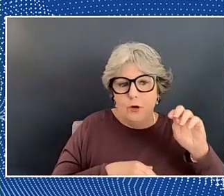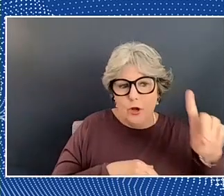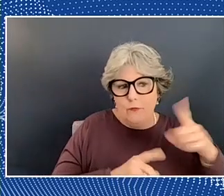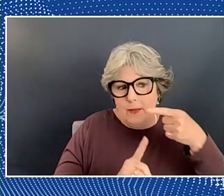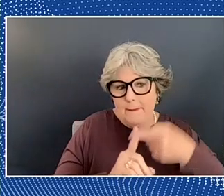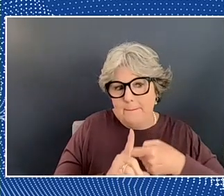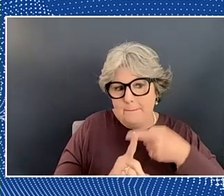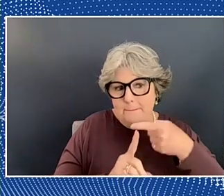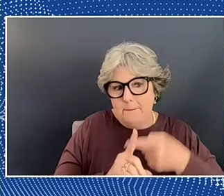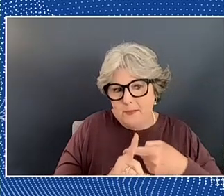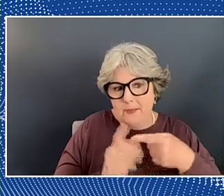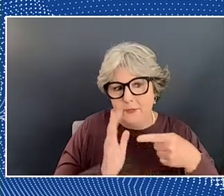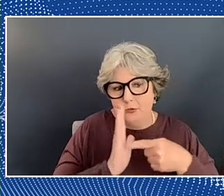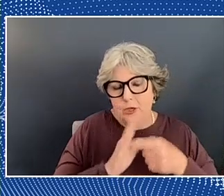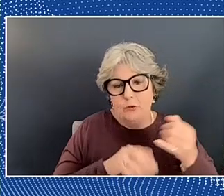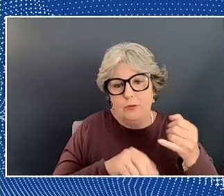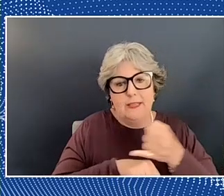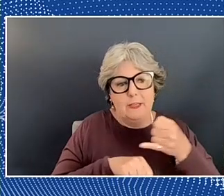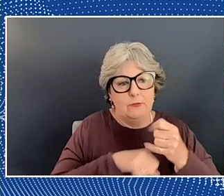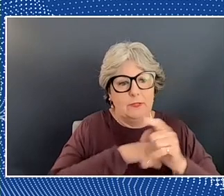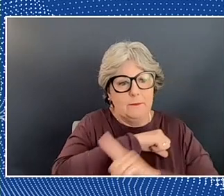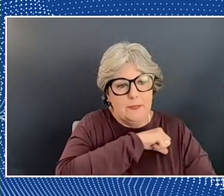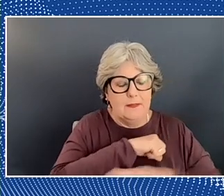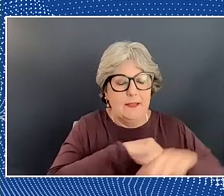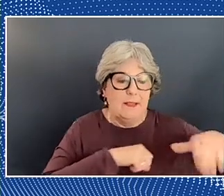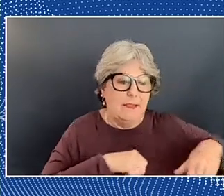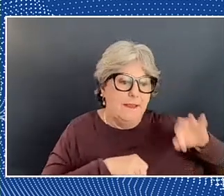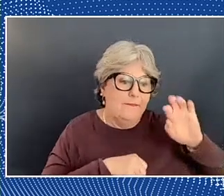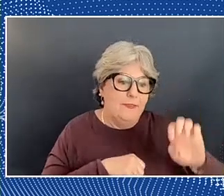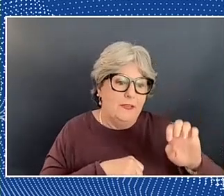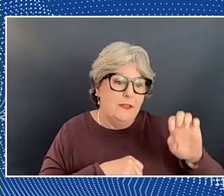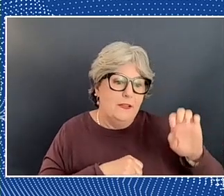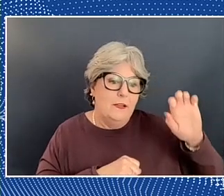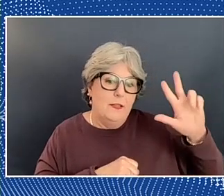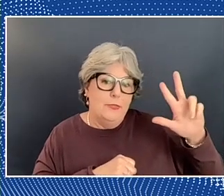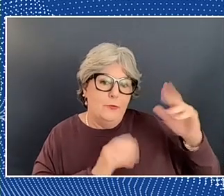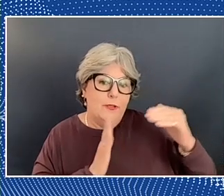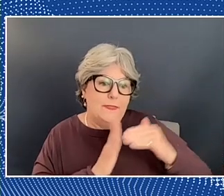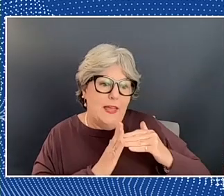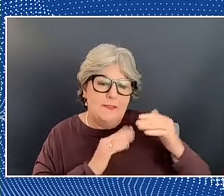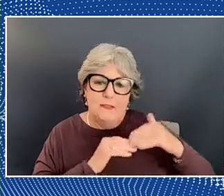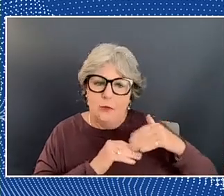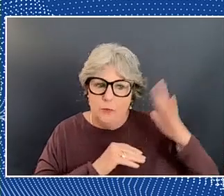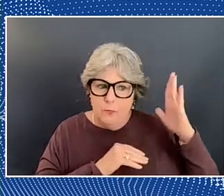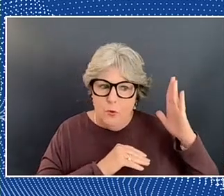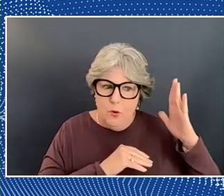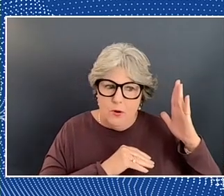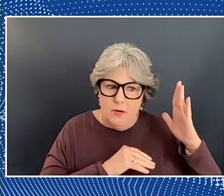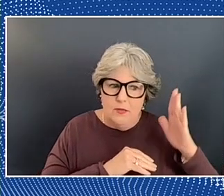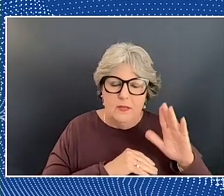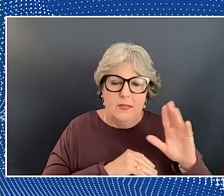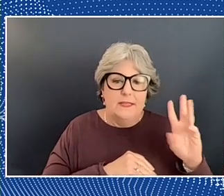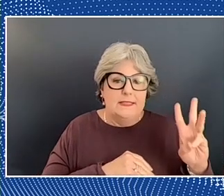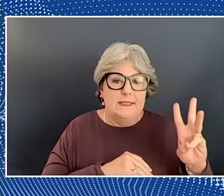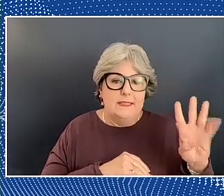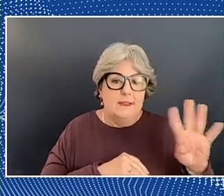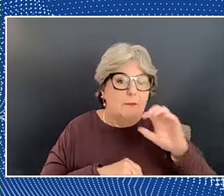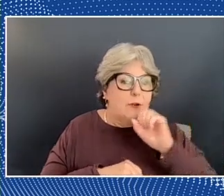showed interest penalties, late fees at $3,000 or more. At 64 years old, if he lives to be 80,